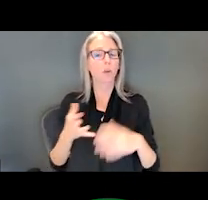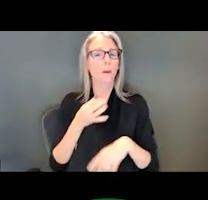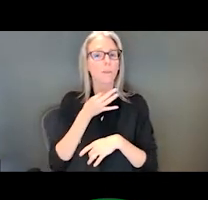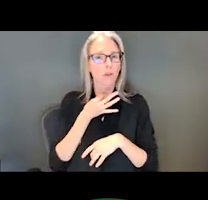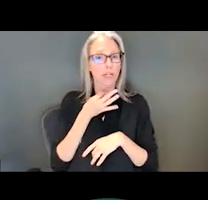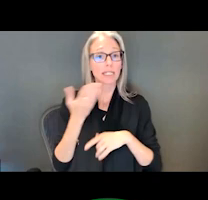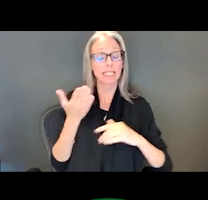Thanks, Trisha.